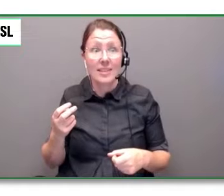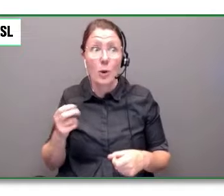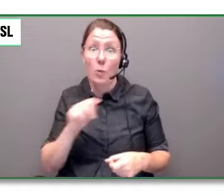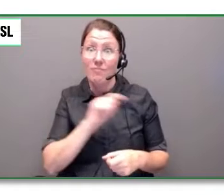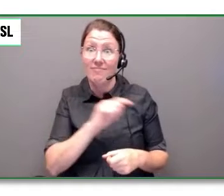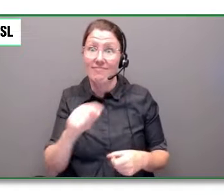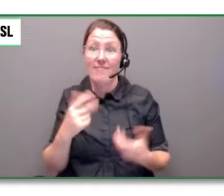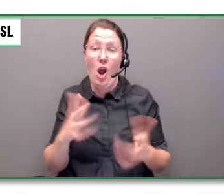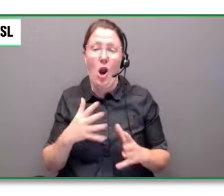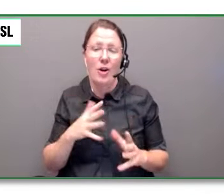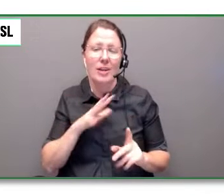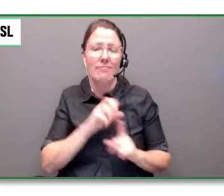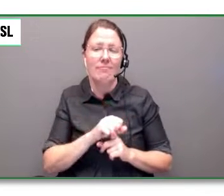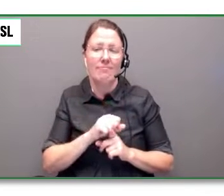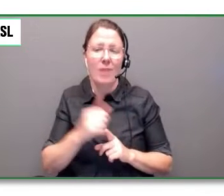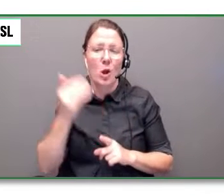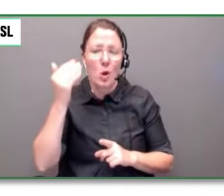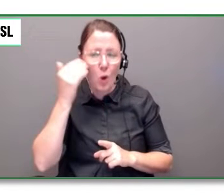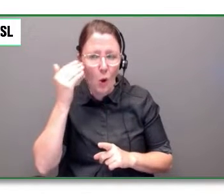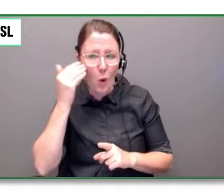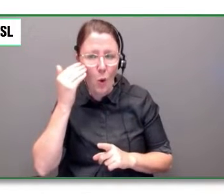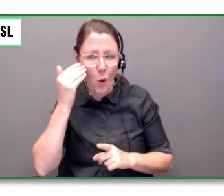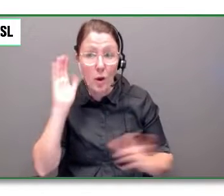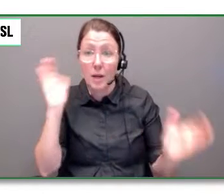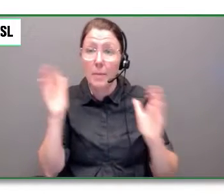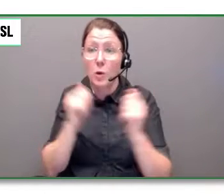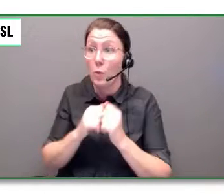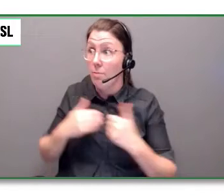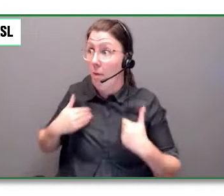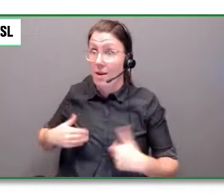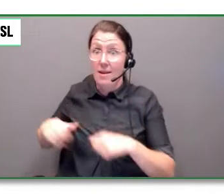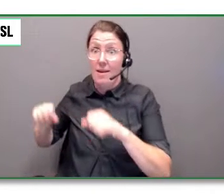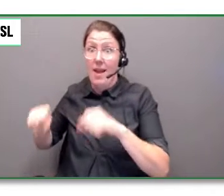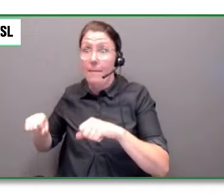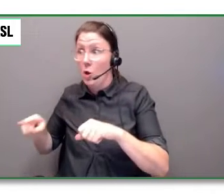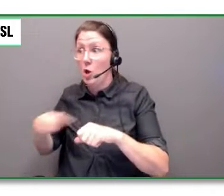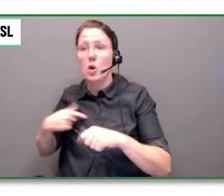had those experiences are trying to observe more around them.